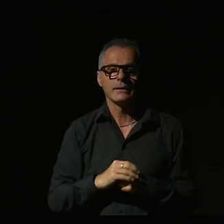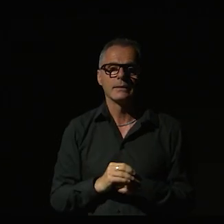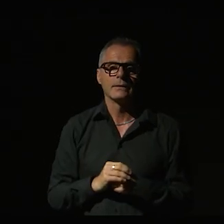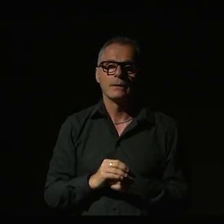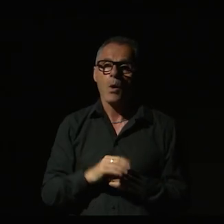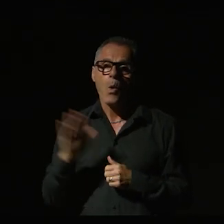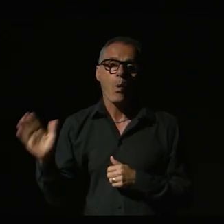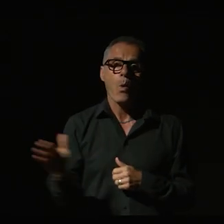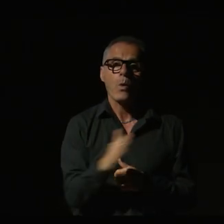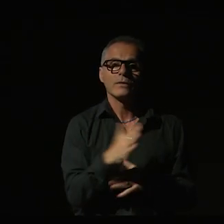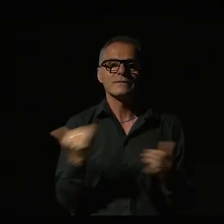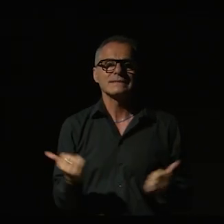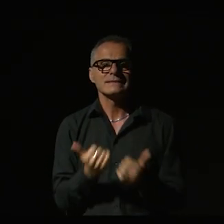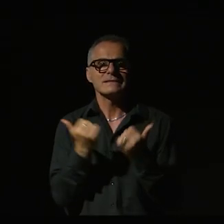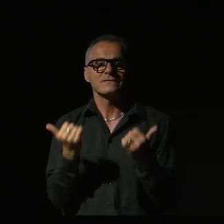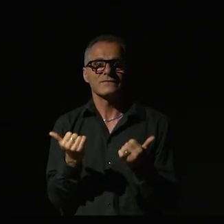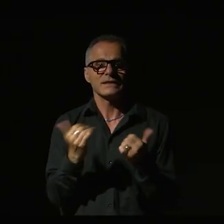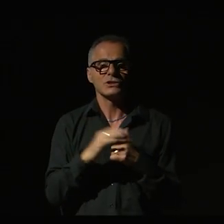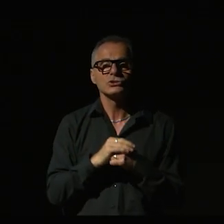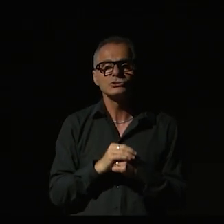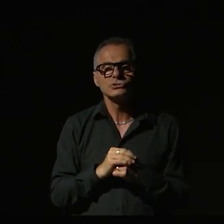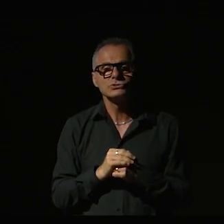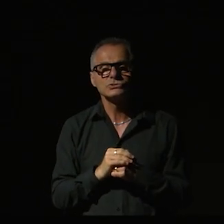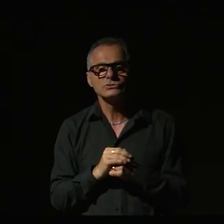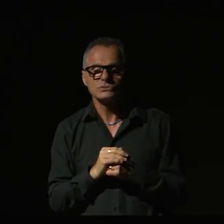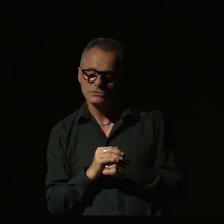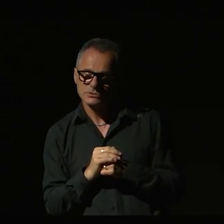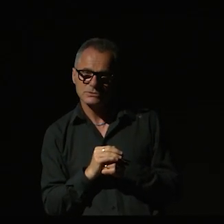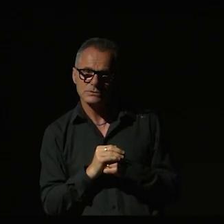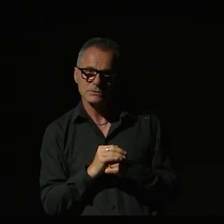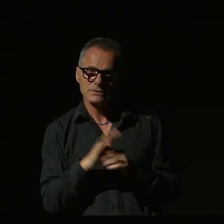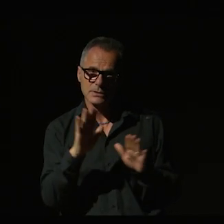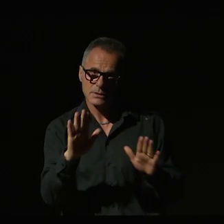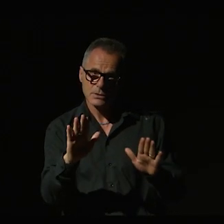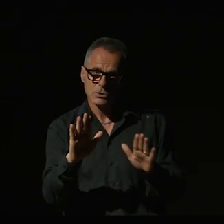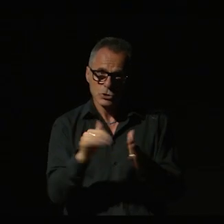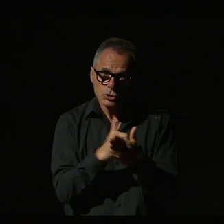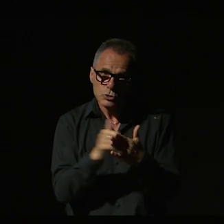And all of this is completed with a 'ignudi', so to say, nude figures that are placed along